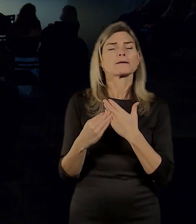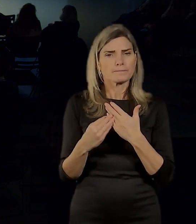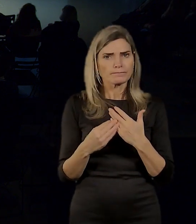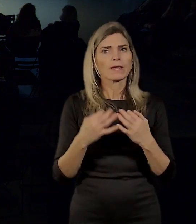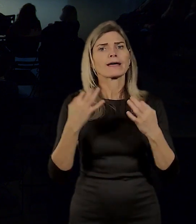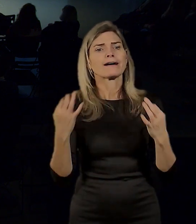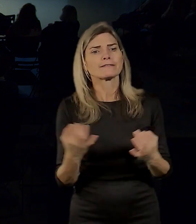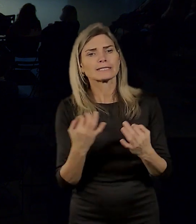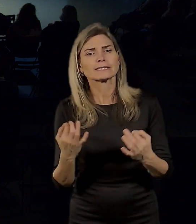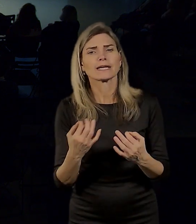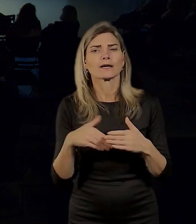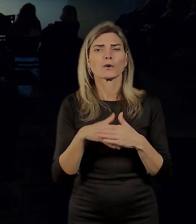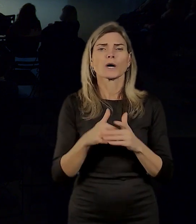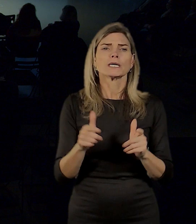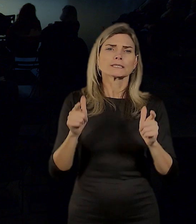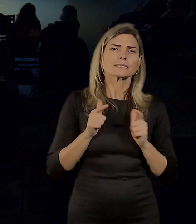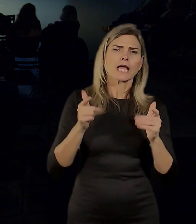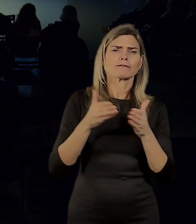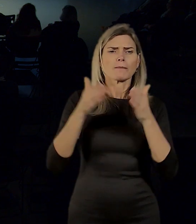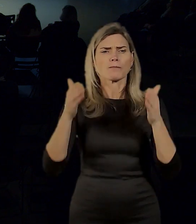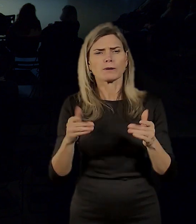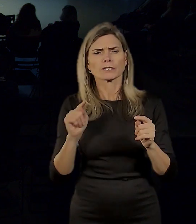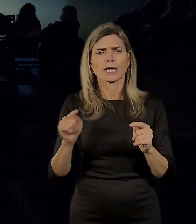So that was something that we definitely wanted to work with.